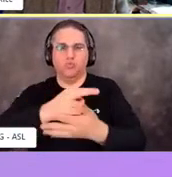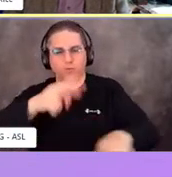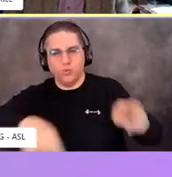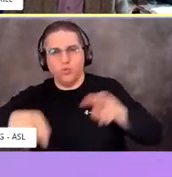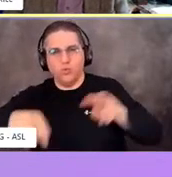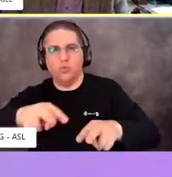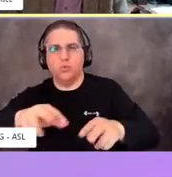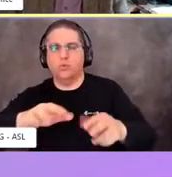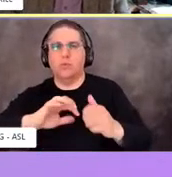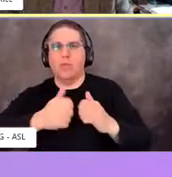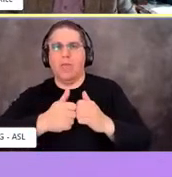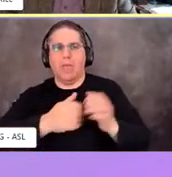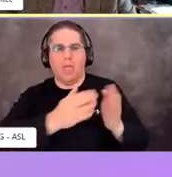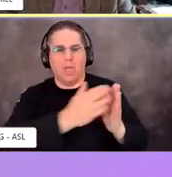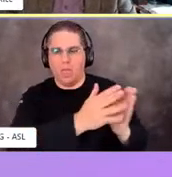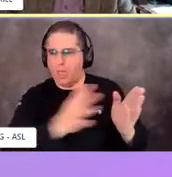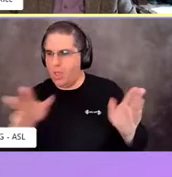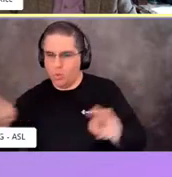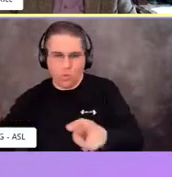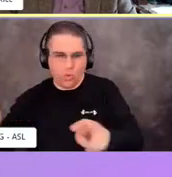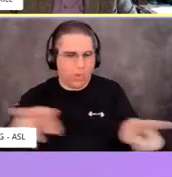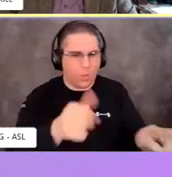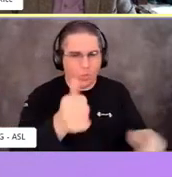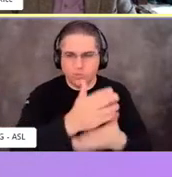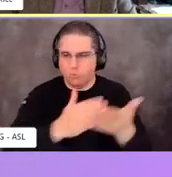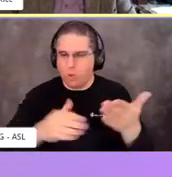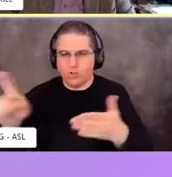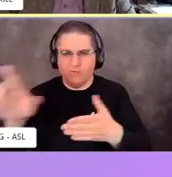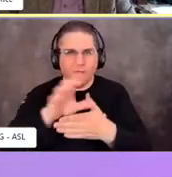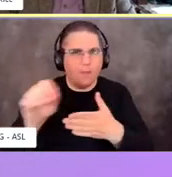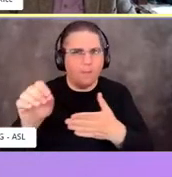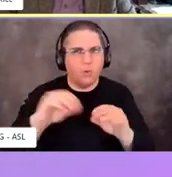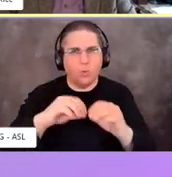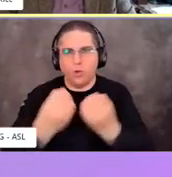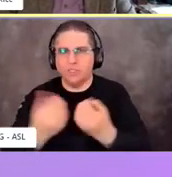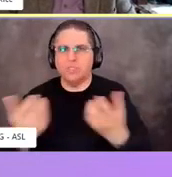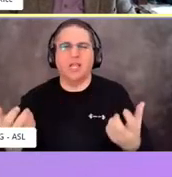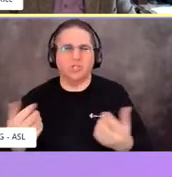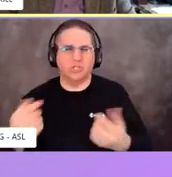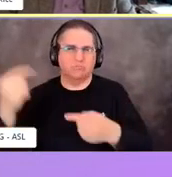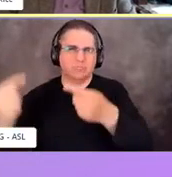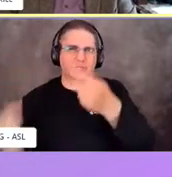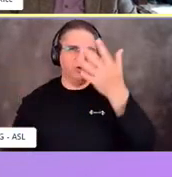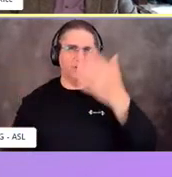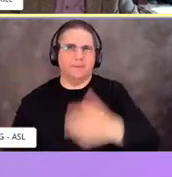contains a lot of very prescriptive information on how a monitoring body